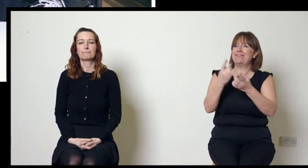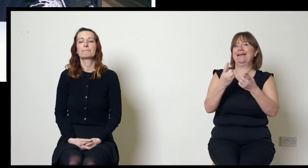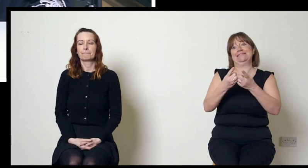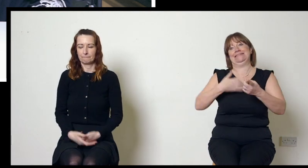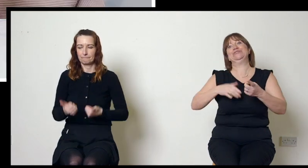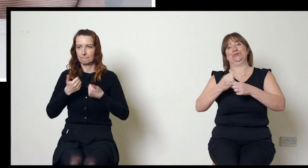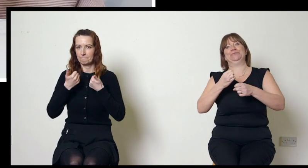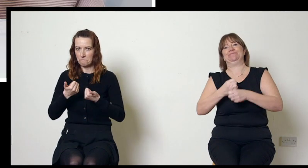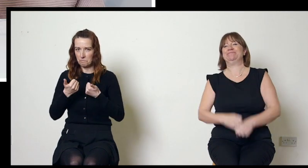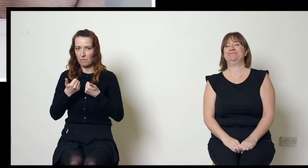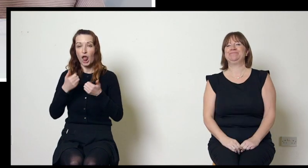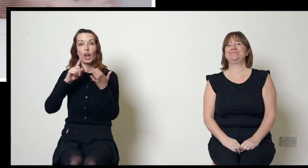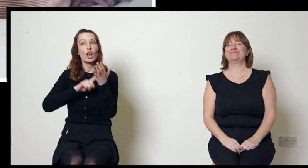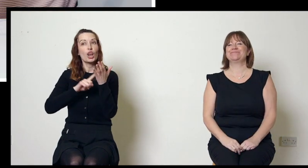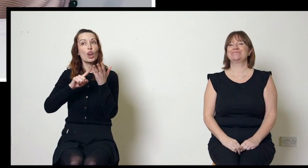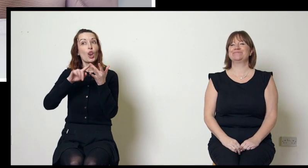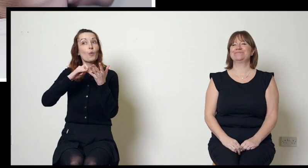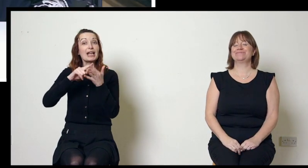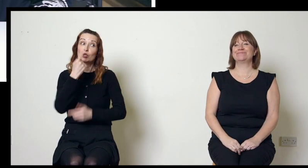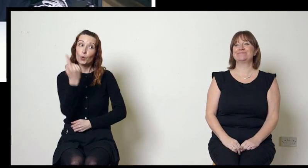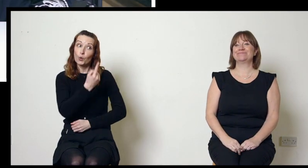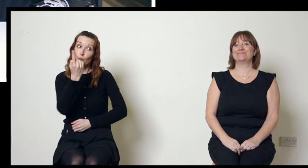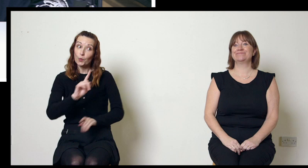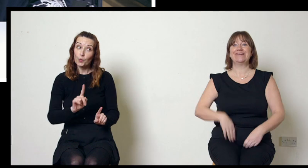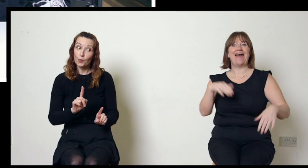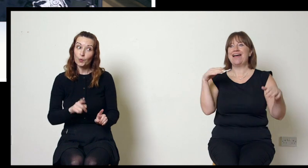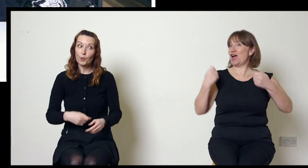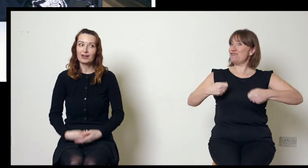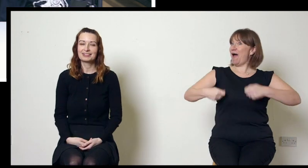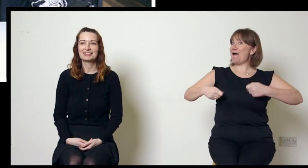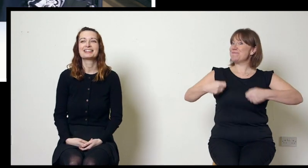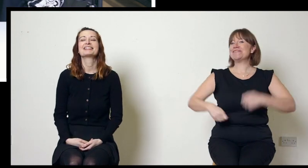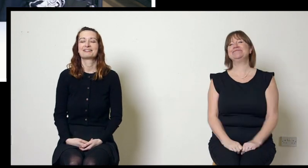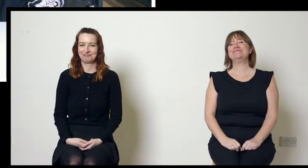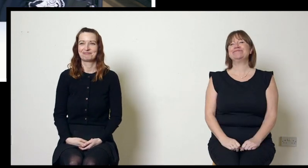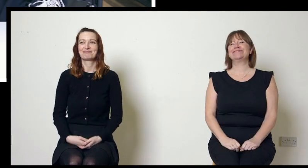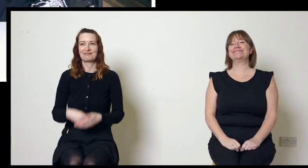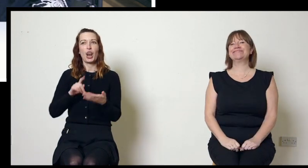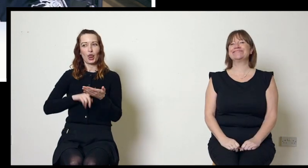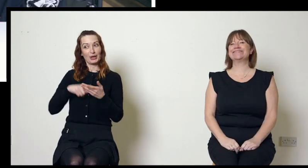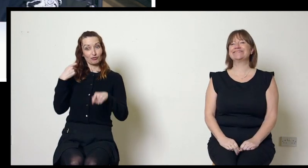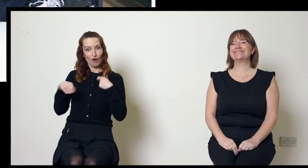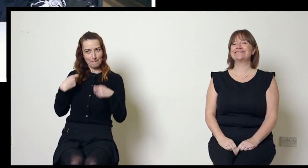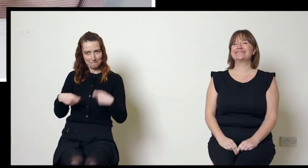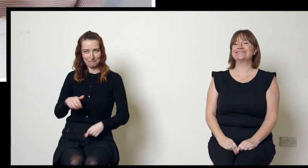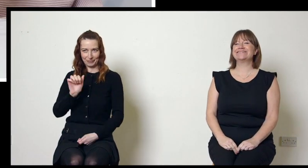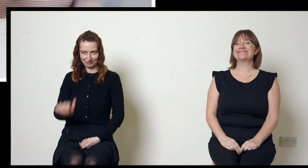And then Louise, who? Is on drums! Louise you’re on drums. Right.